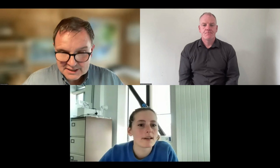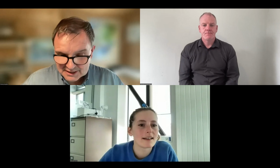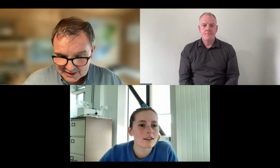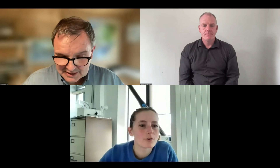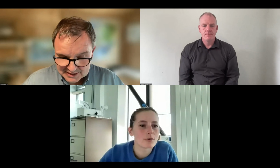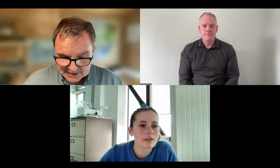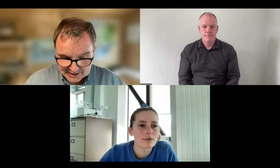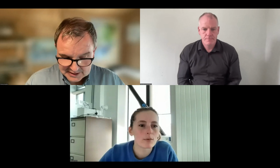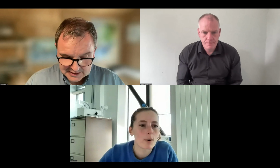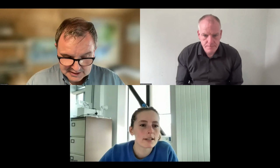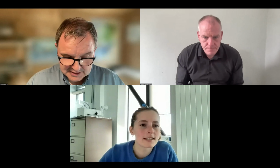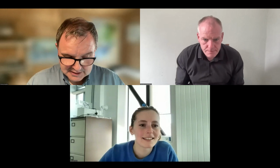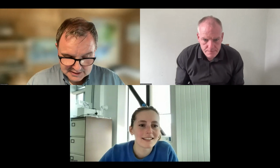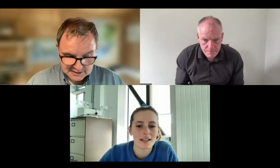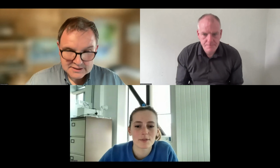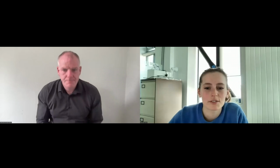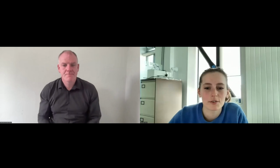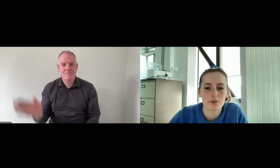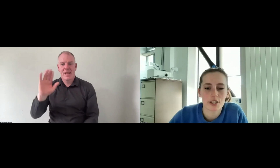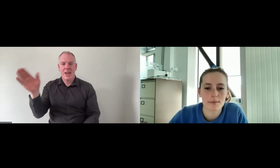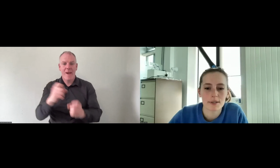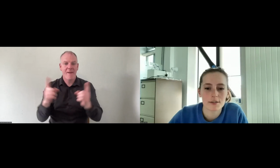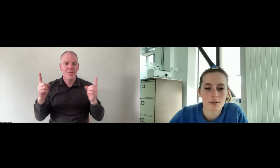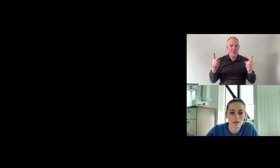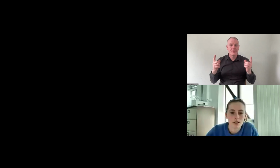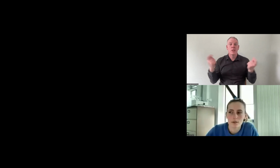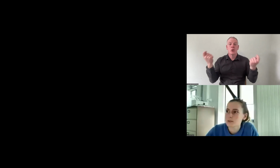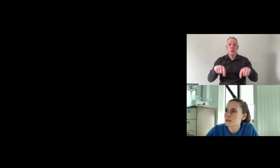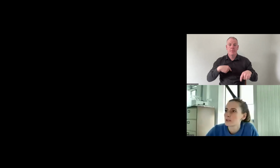LÉA: Hello, everyone. I'm just going to share my screen now.